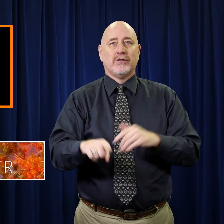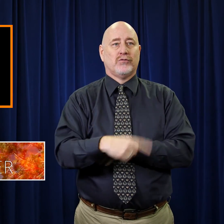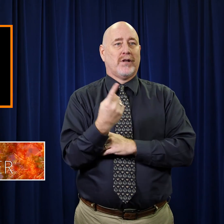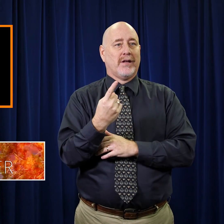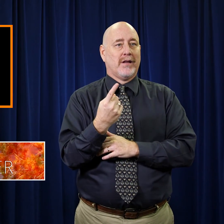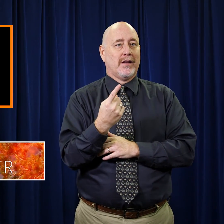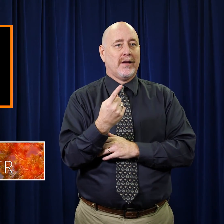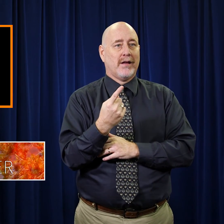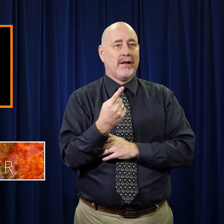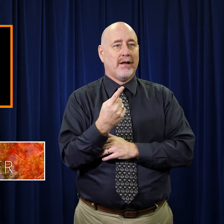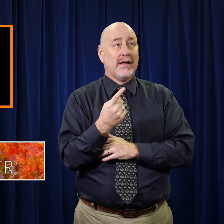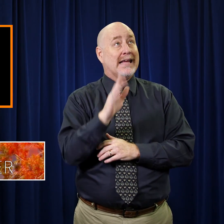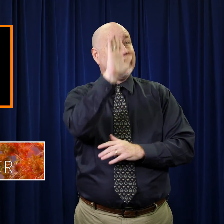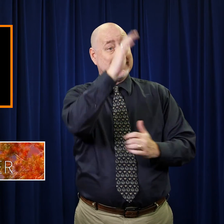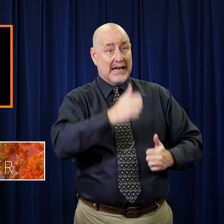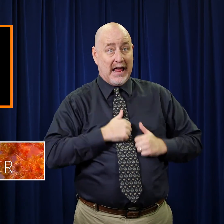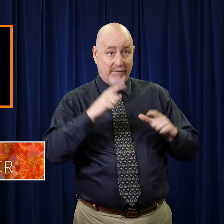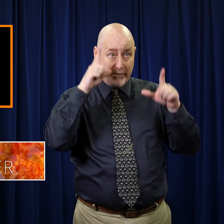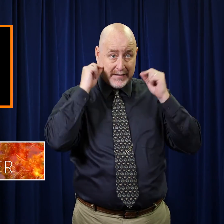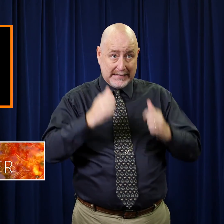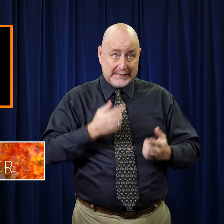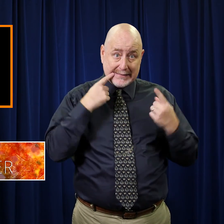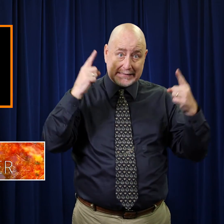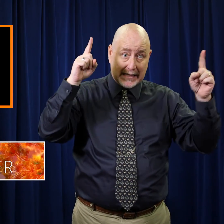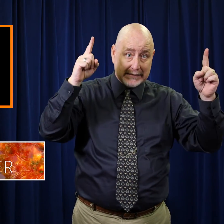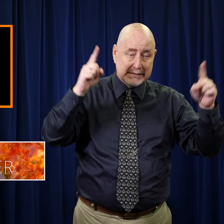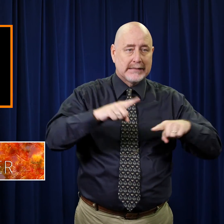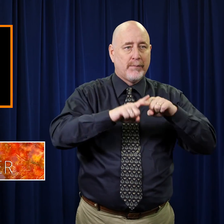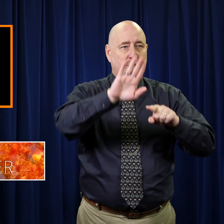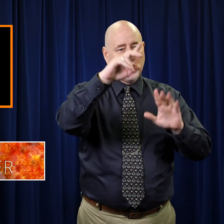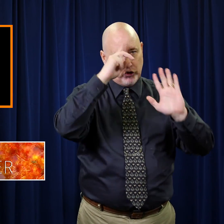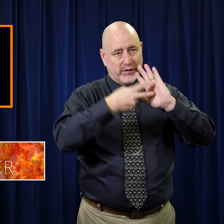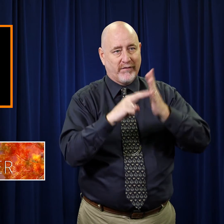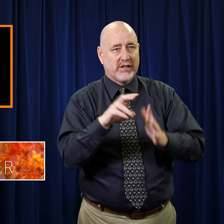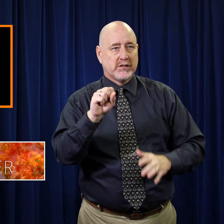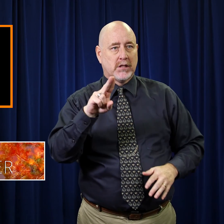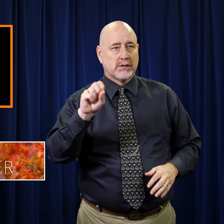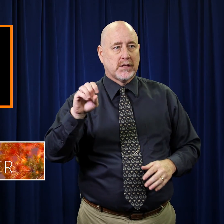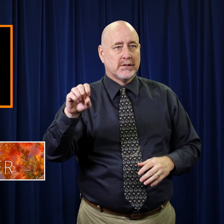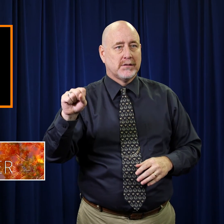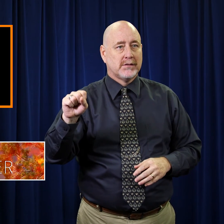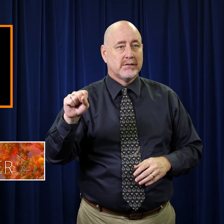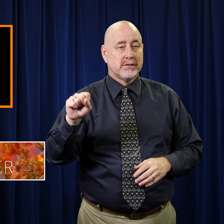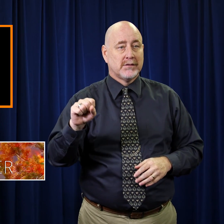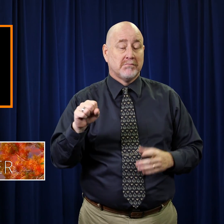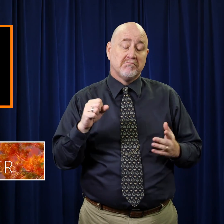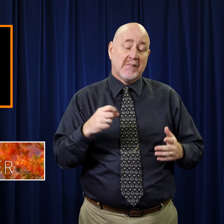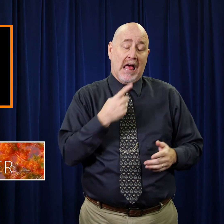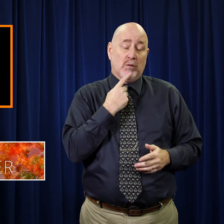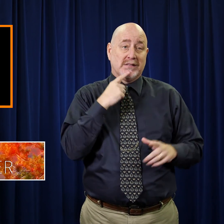fairer than day. Would you call Moses' life a success? That depends on your definition. But I